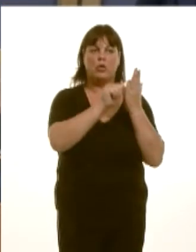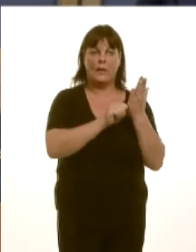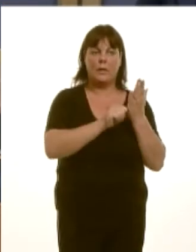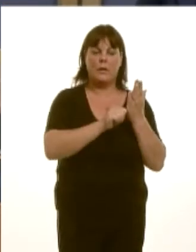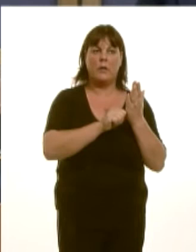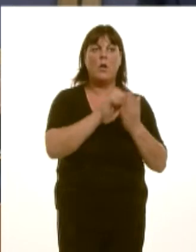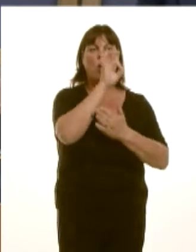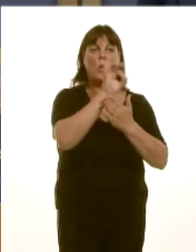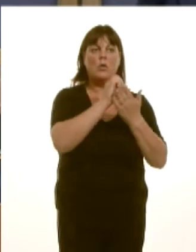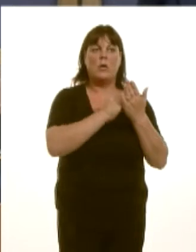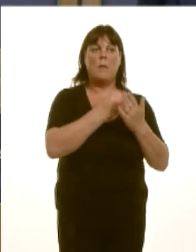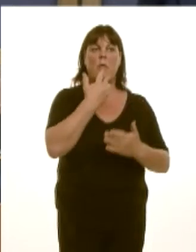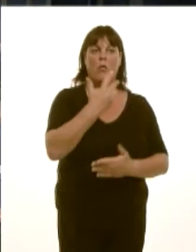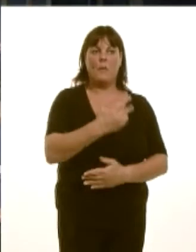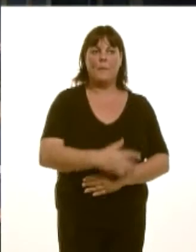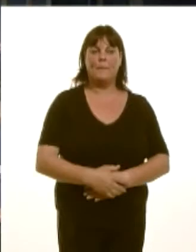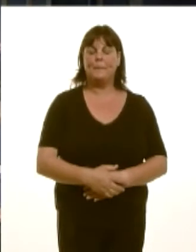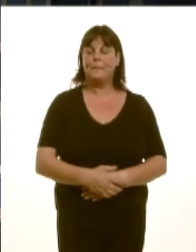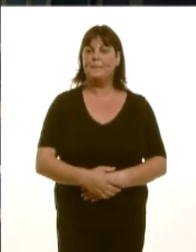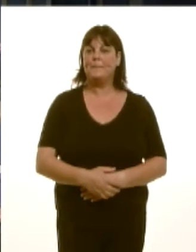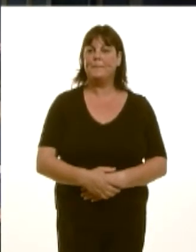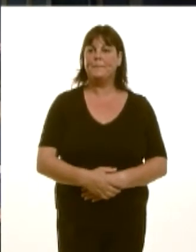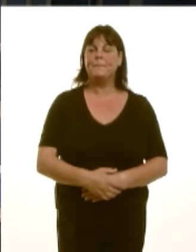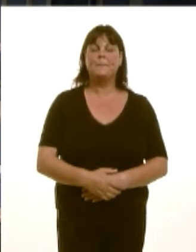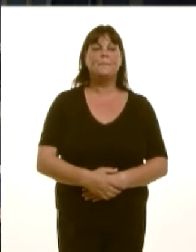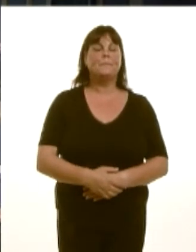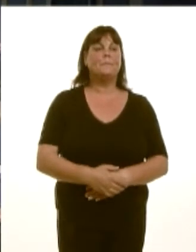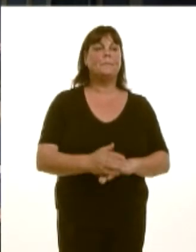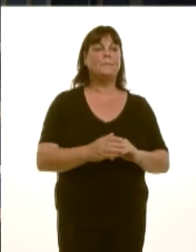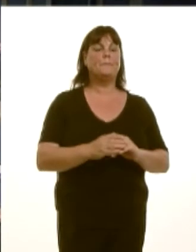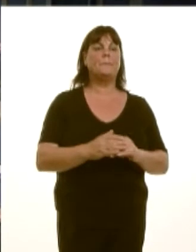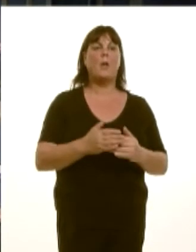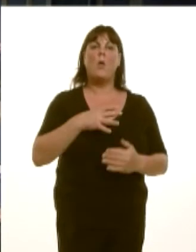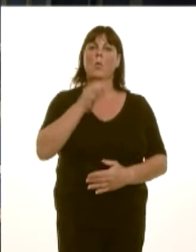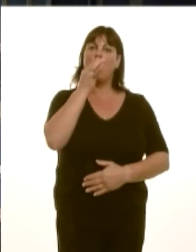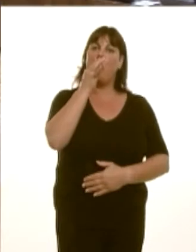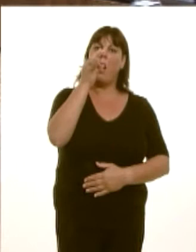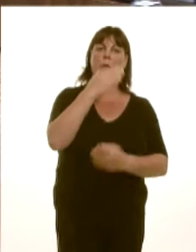Antoinette Sandbach: 3. Will the First Minister provide an update on Welsh Government plans to tackle bowel cancer in Wales?